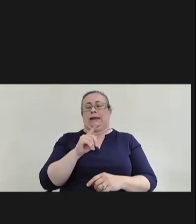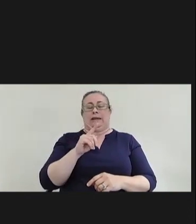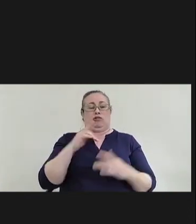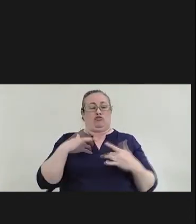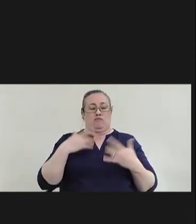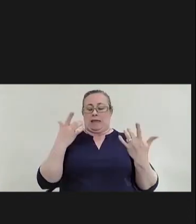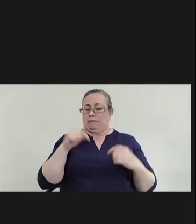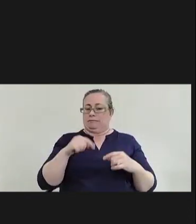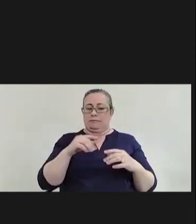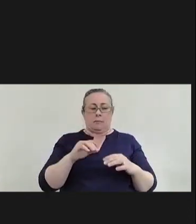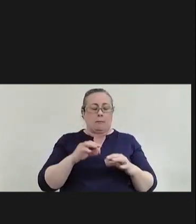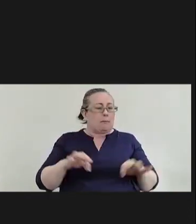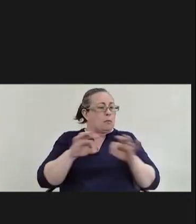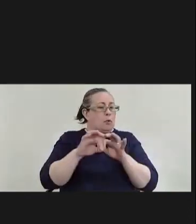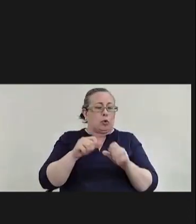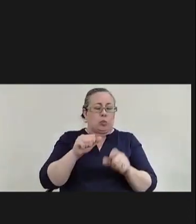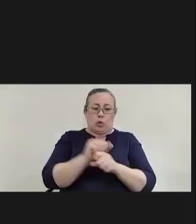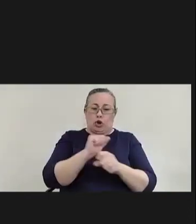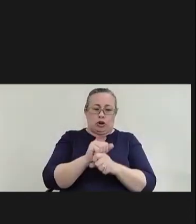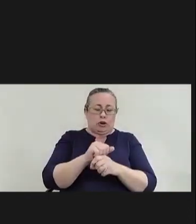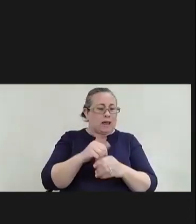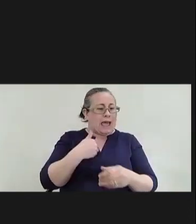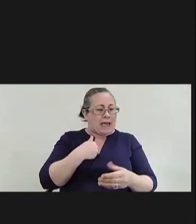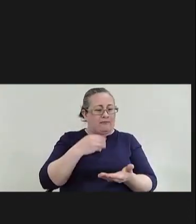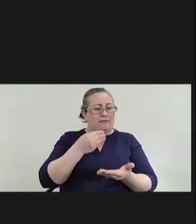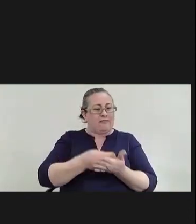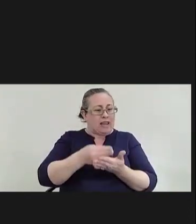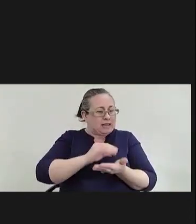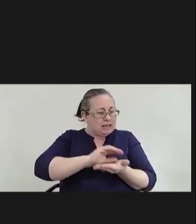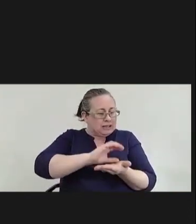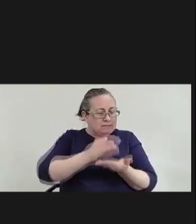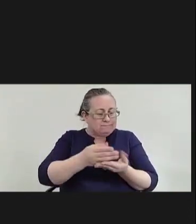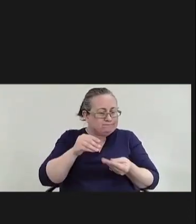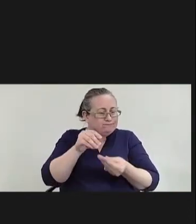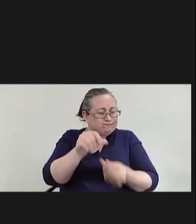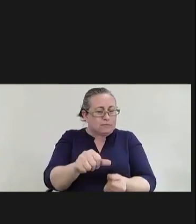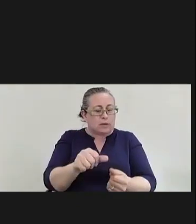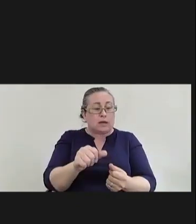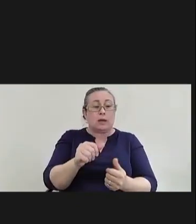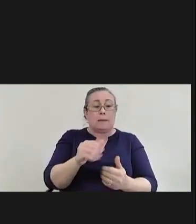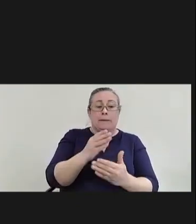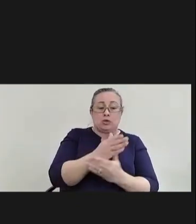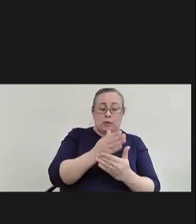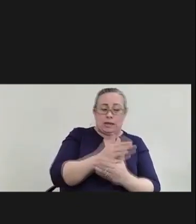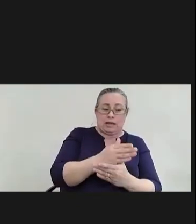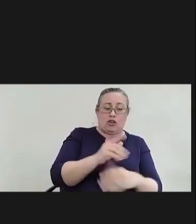is being funded. Interoperability between long-term care, EHRs, and IIS has been an